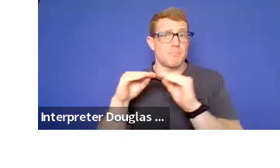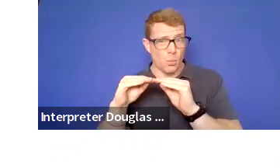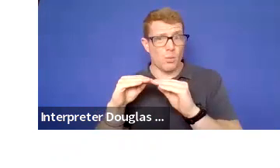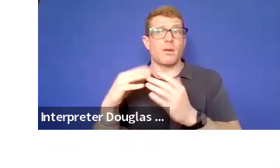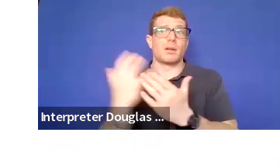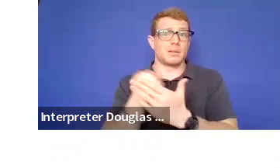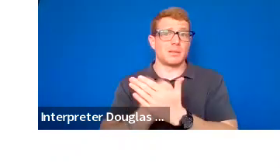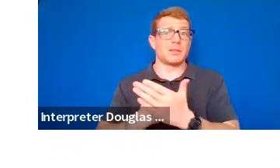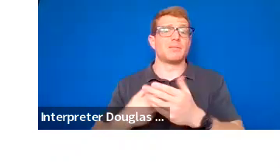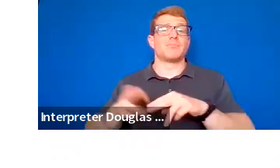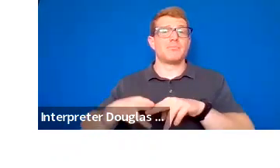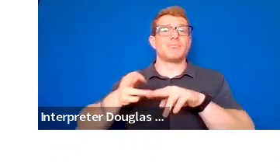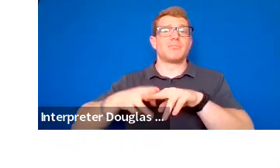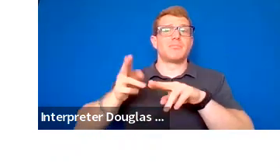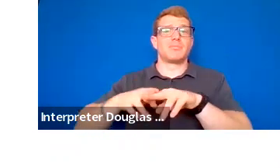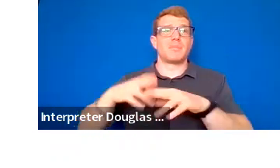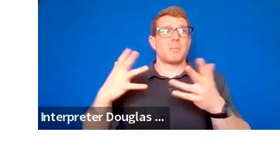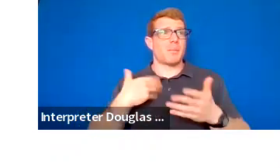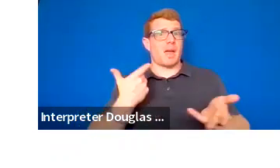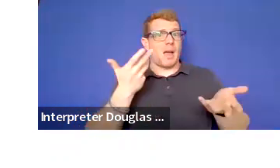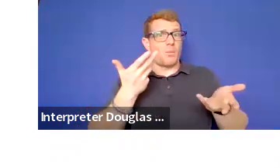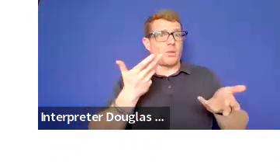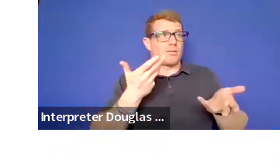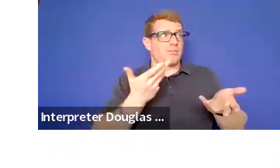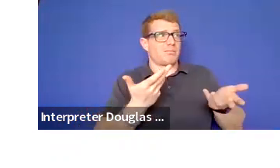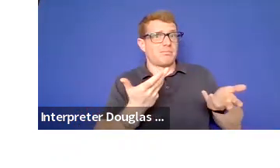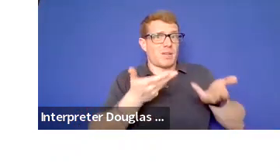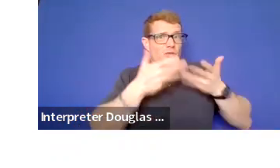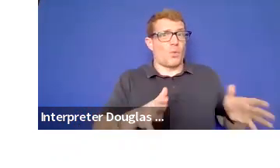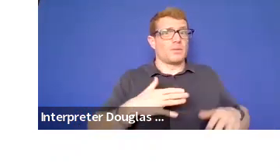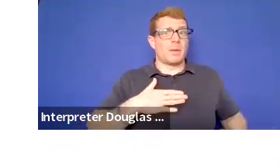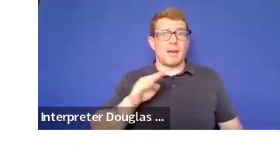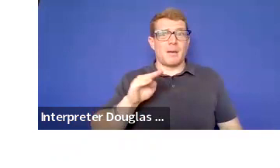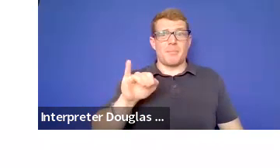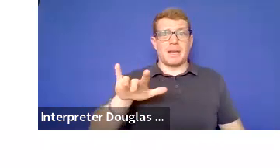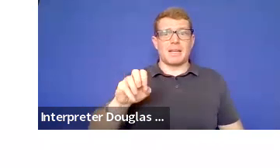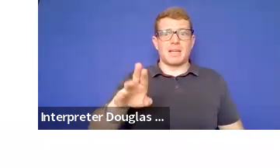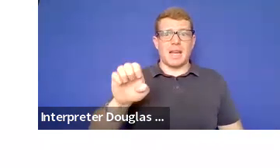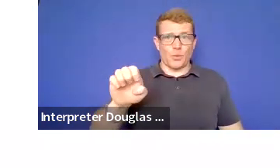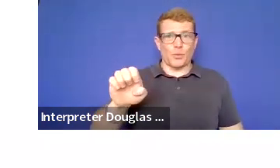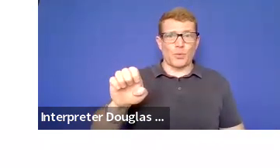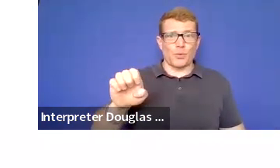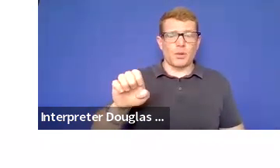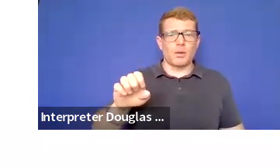As his benefits planner, I was able to identify the potential working centers available to Robin.